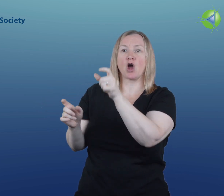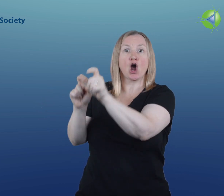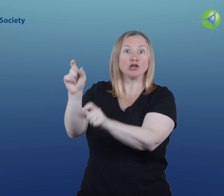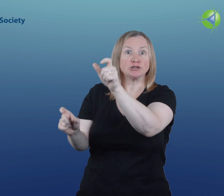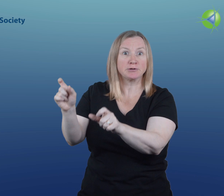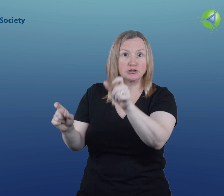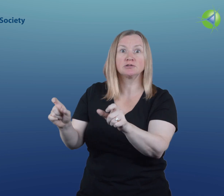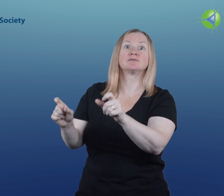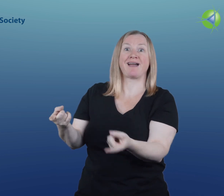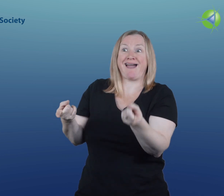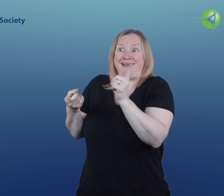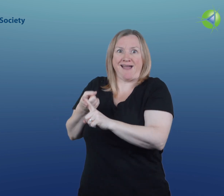other regulators.